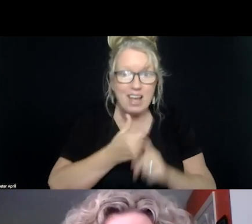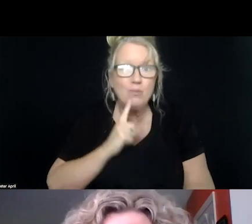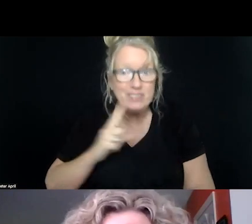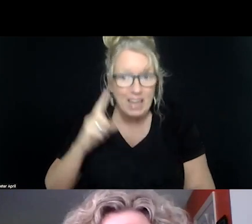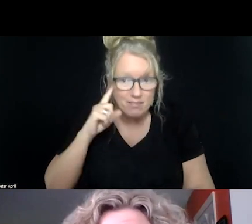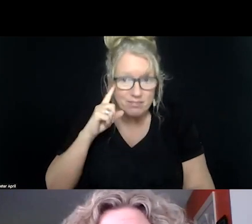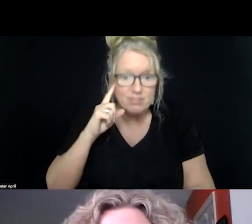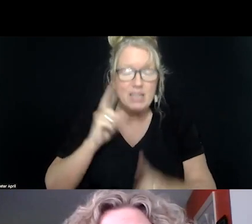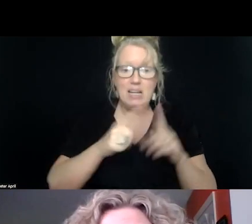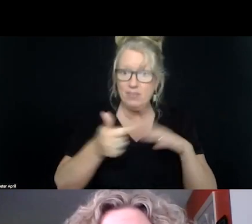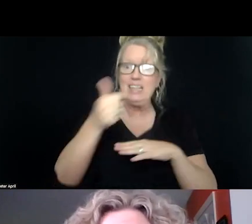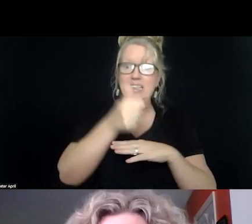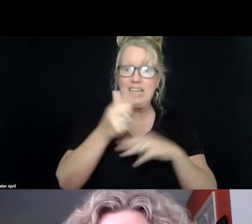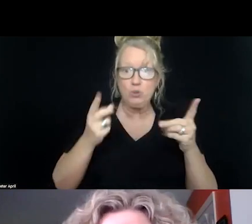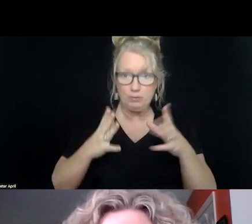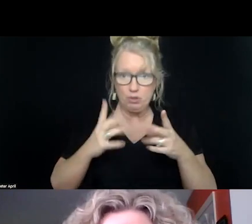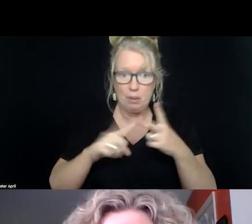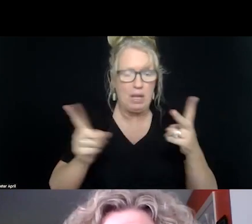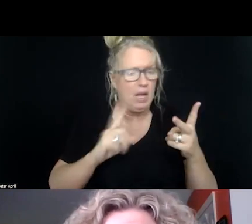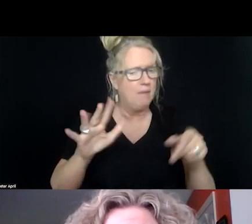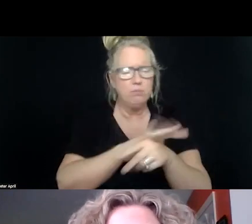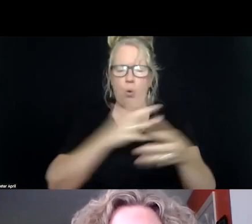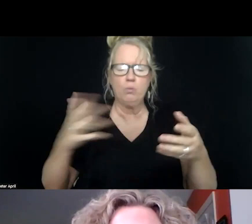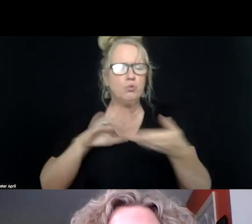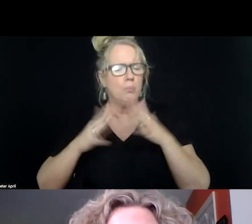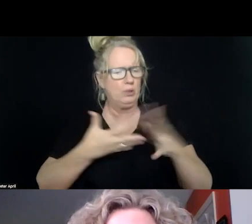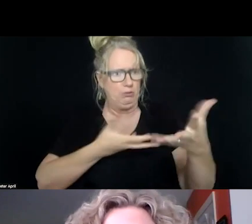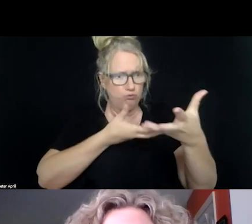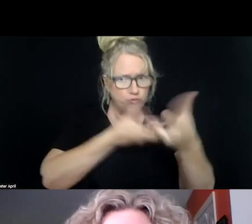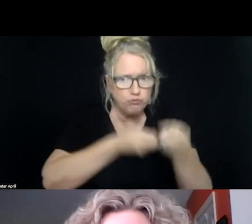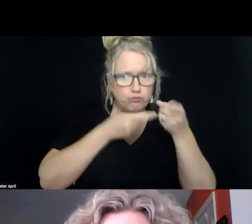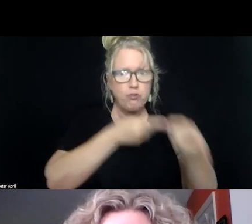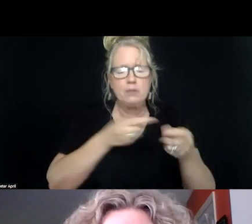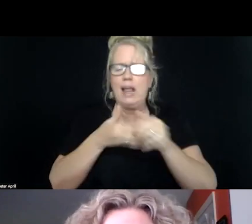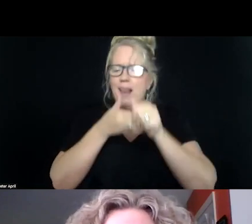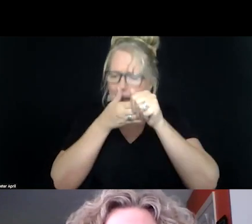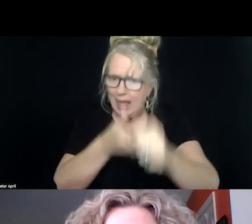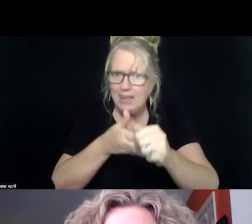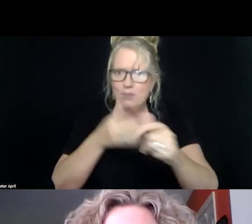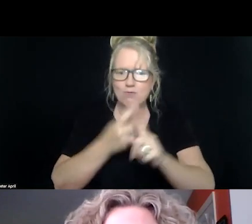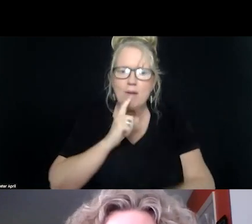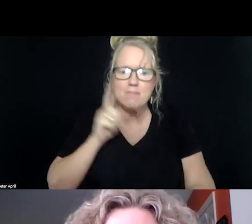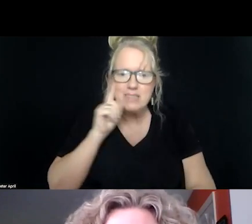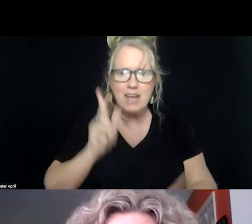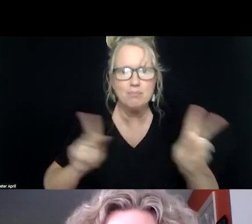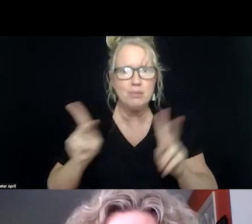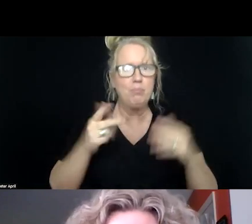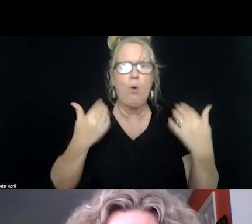EXECUTIVE DIRECTOR -- IT IS TRUSTED BY THE DEAF COMMUNITY AND LED BY THE DEAF COMMUNITY. IT IS REALLY, REALLY GOOD.